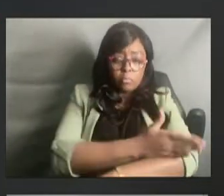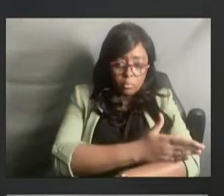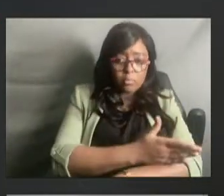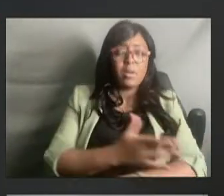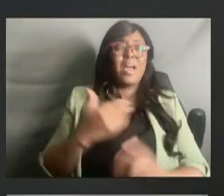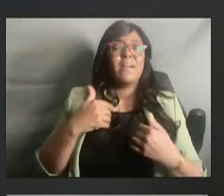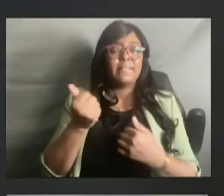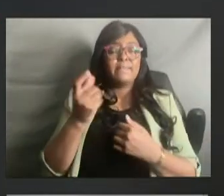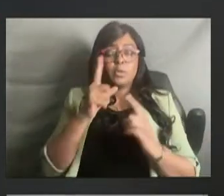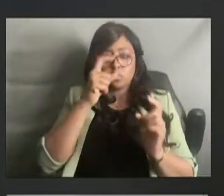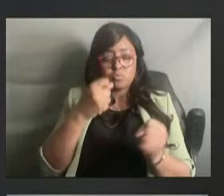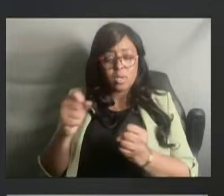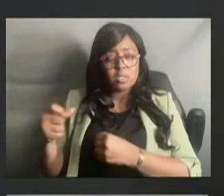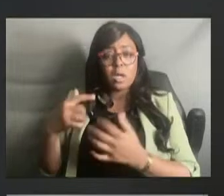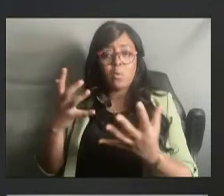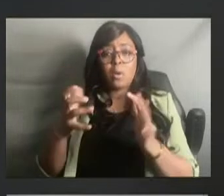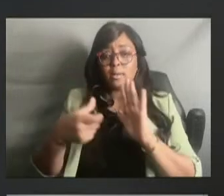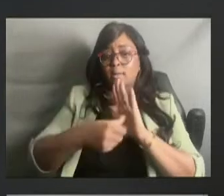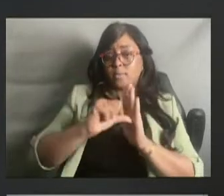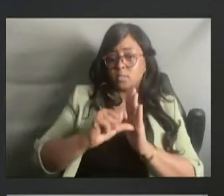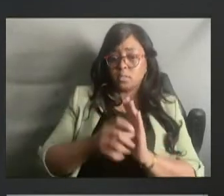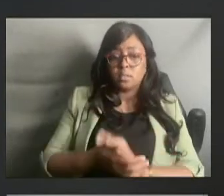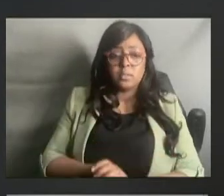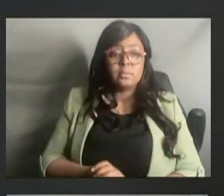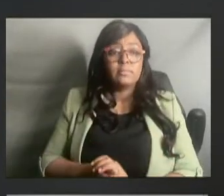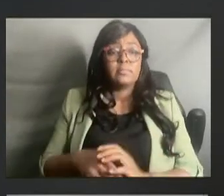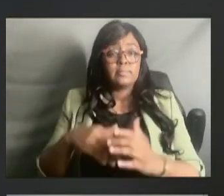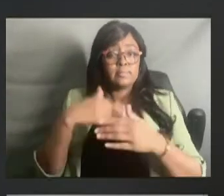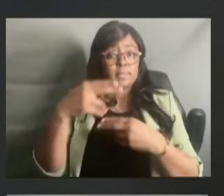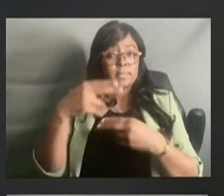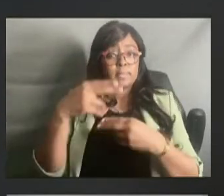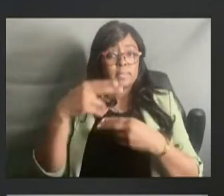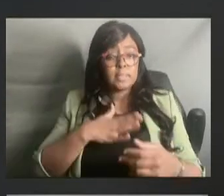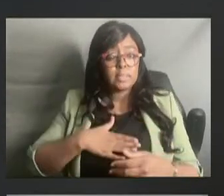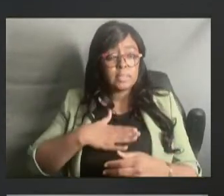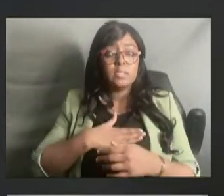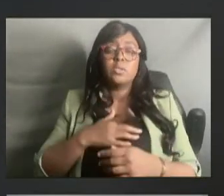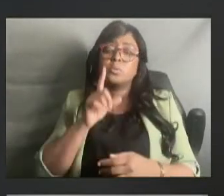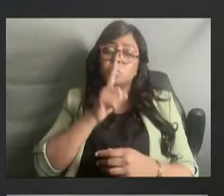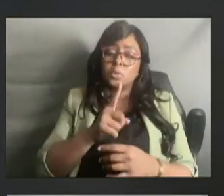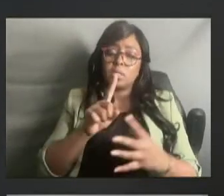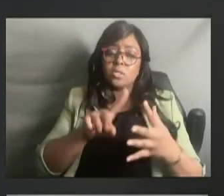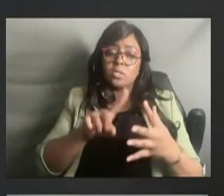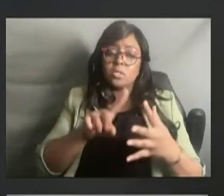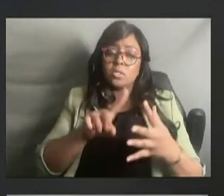that need to happen in the classroom so that we can get better? I have a few strategies